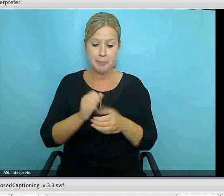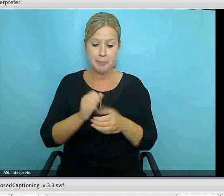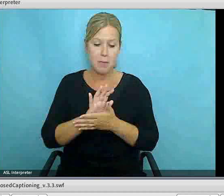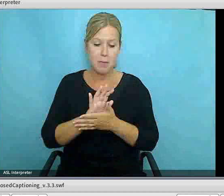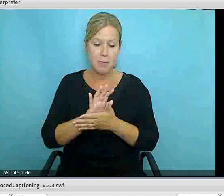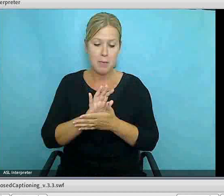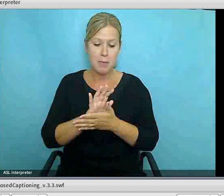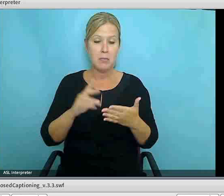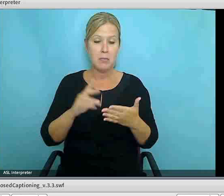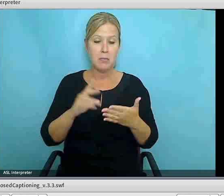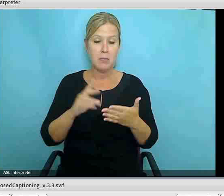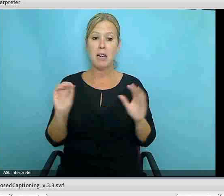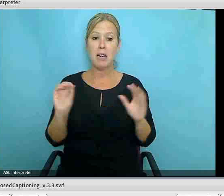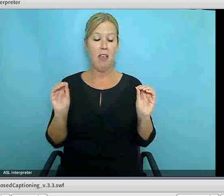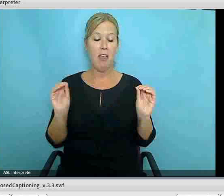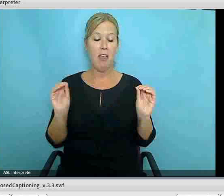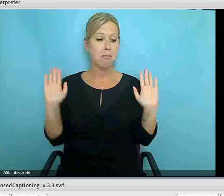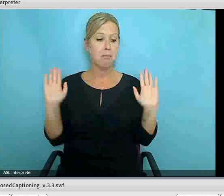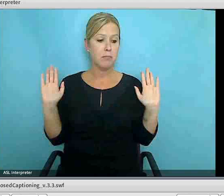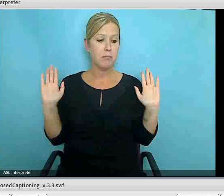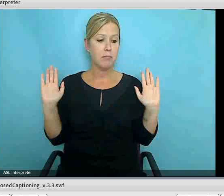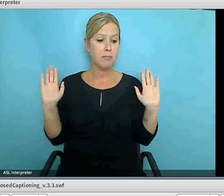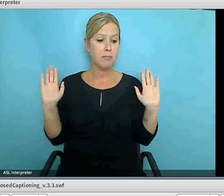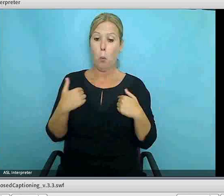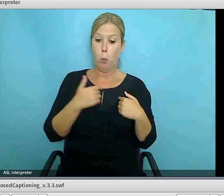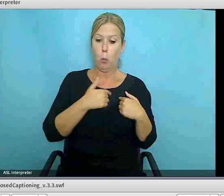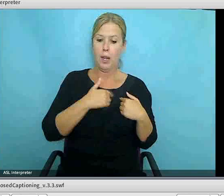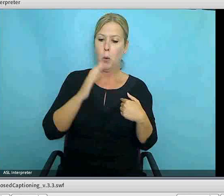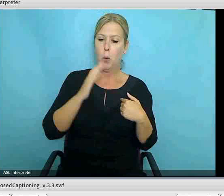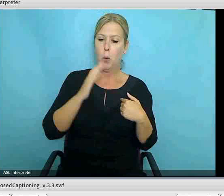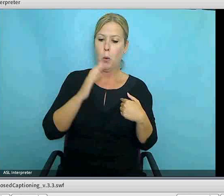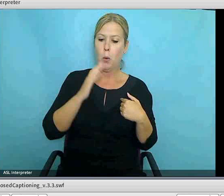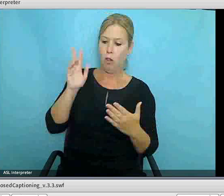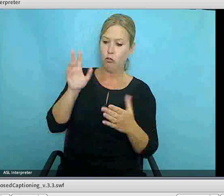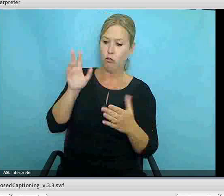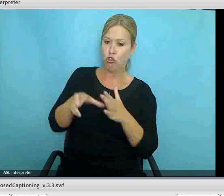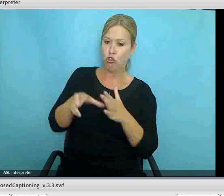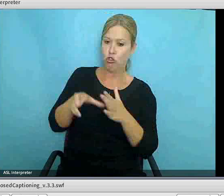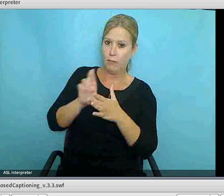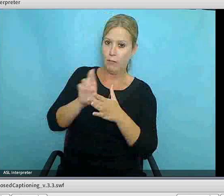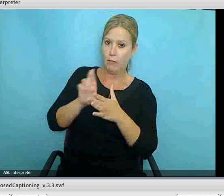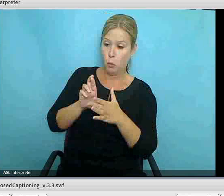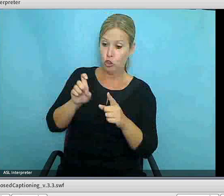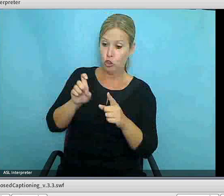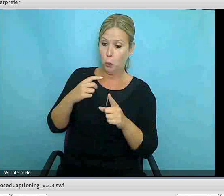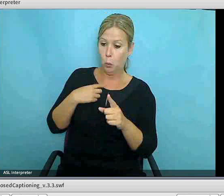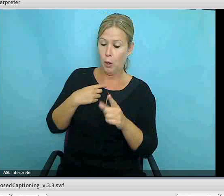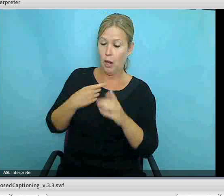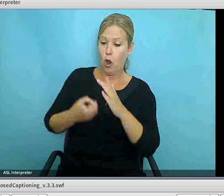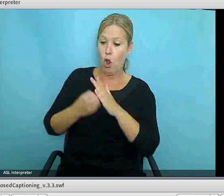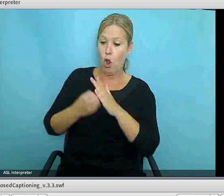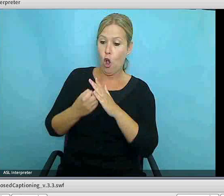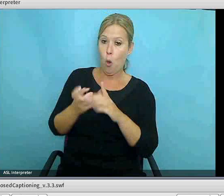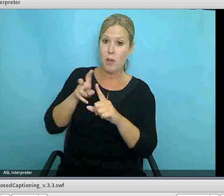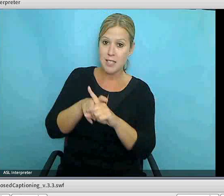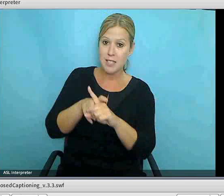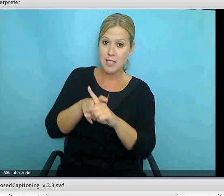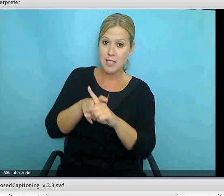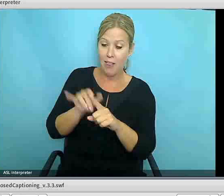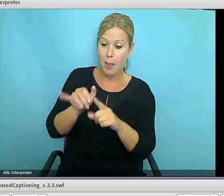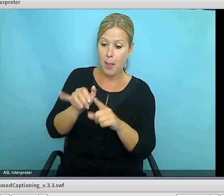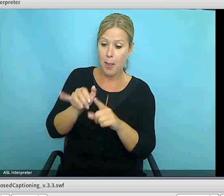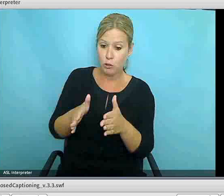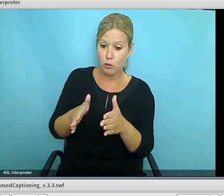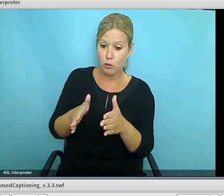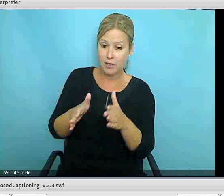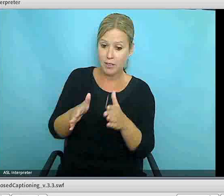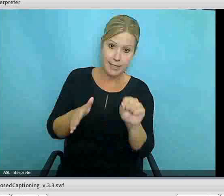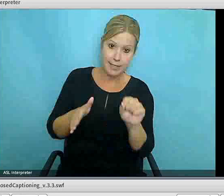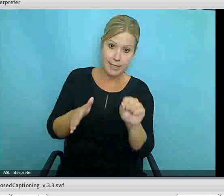Now, we will only auto-assign in the areas that have at least two plans available.